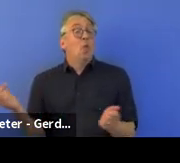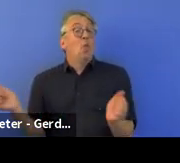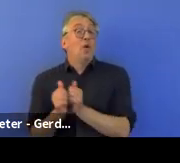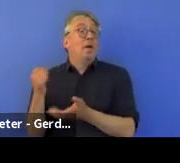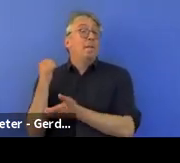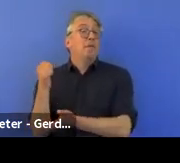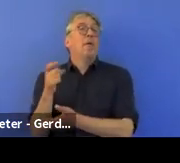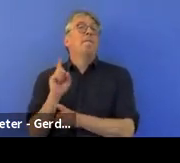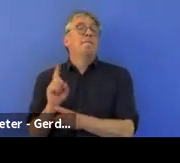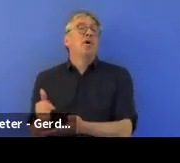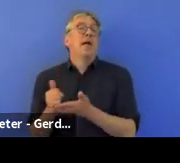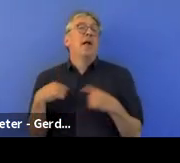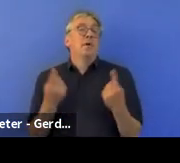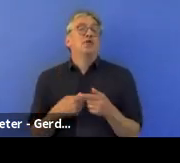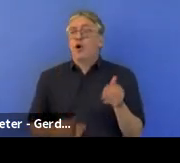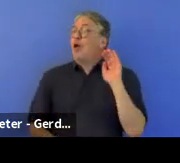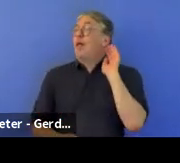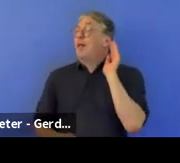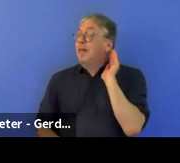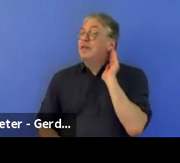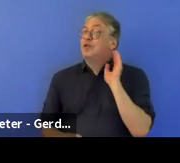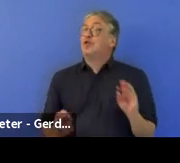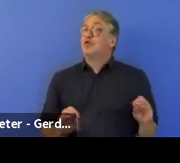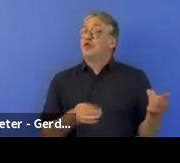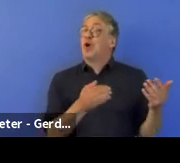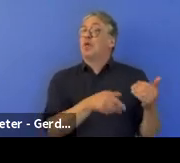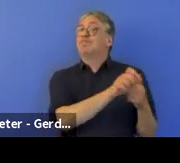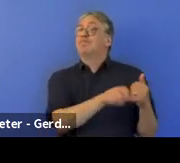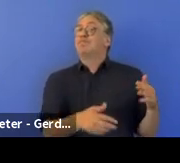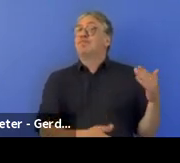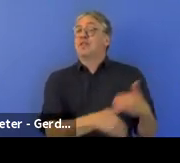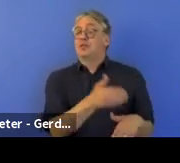listening. A fully funded GPE should support us